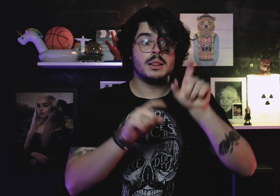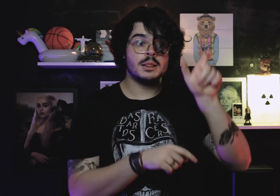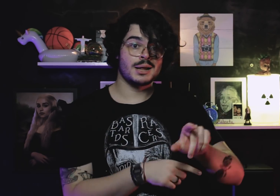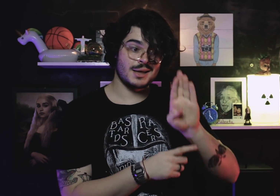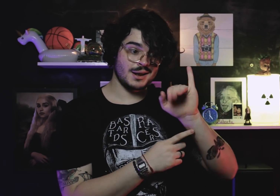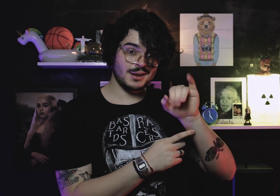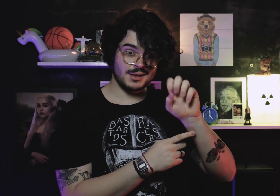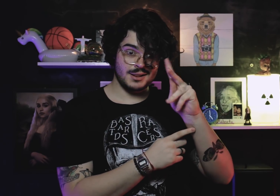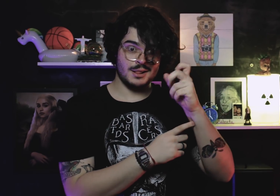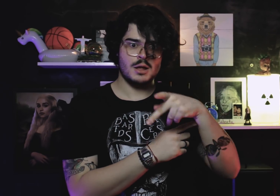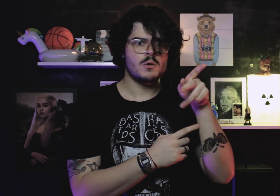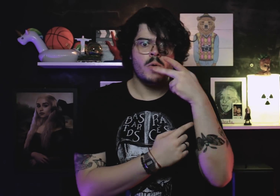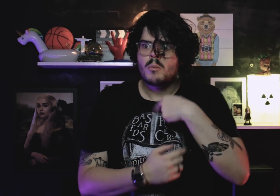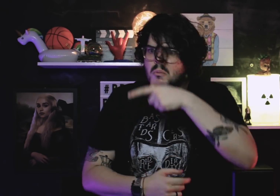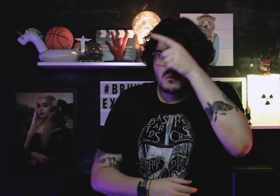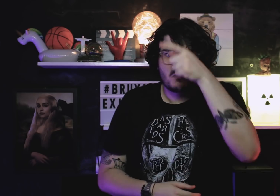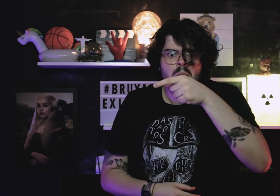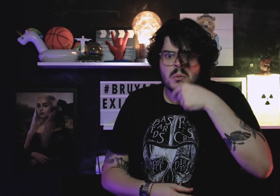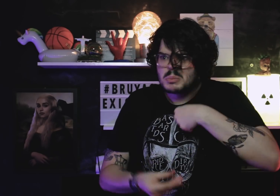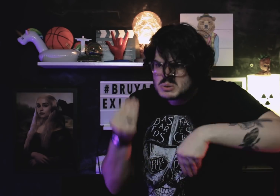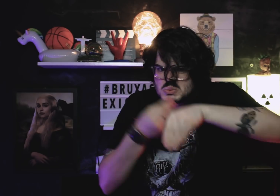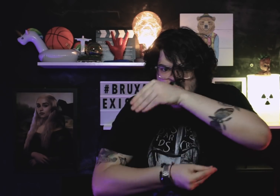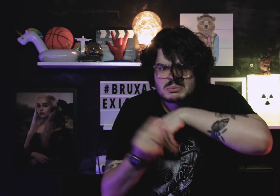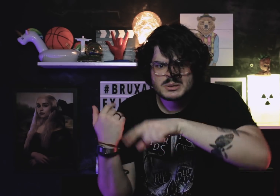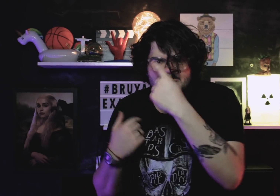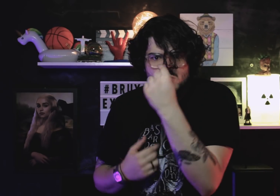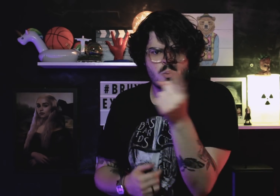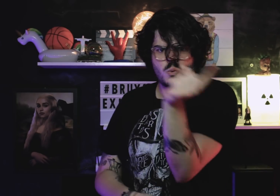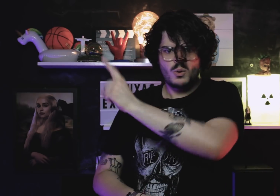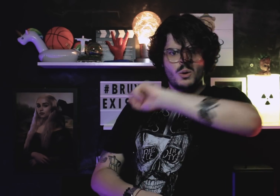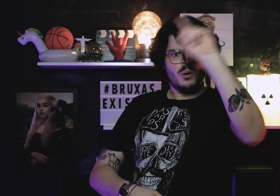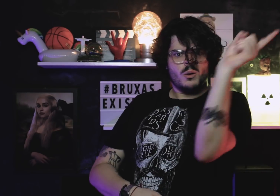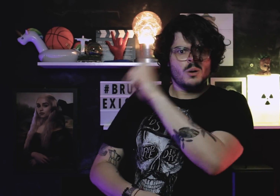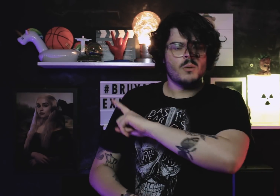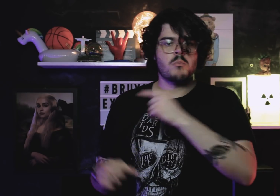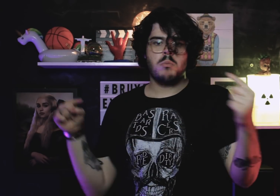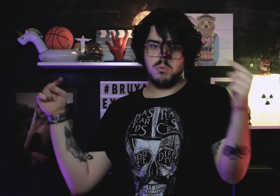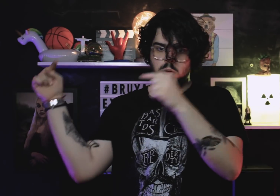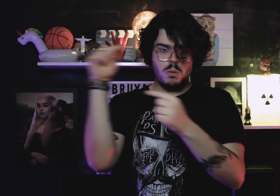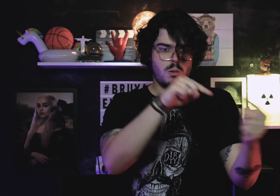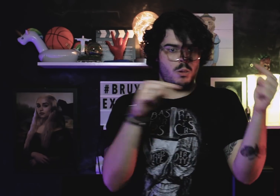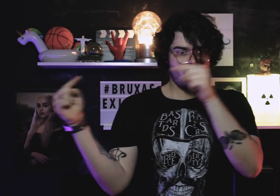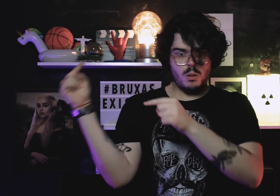but Bishop denied his involvement with witchcraft.